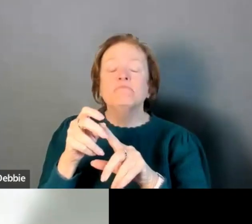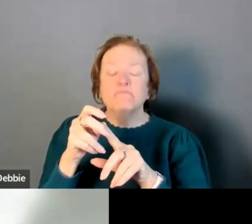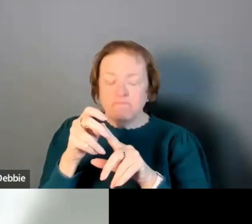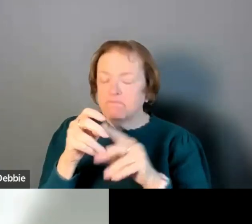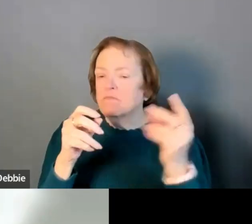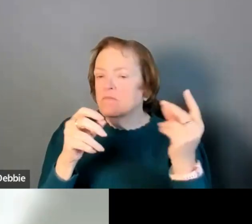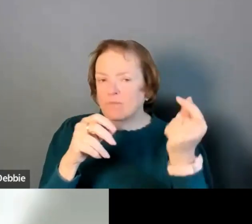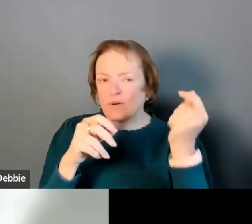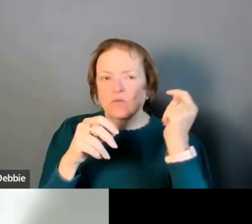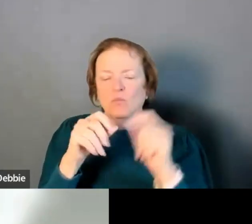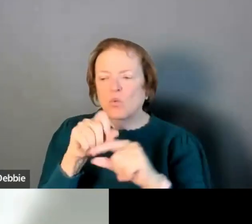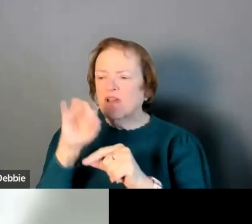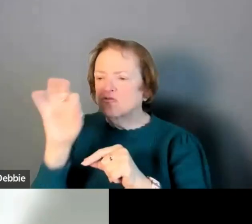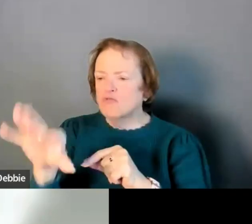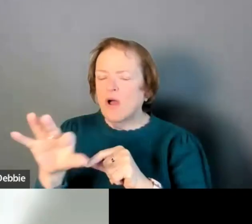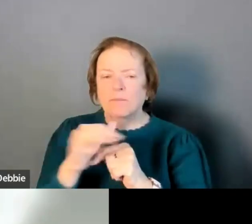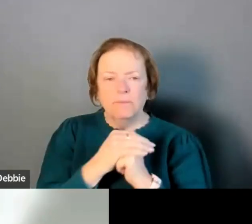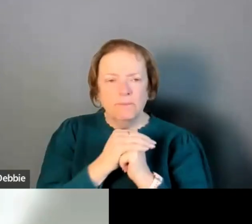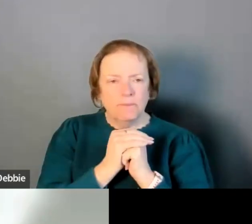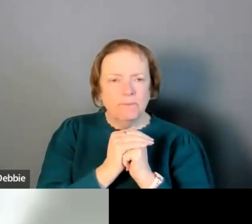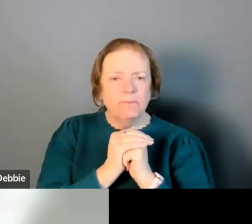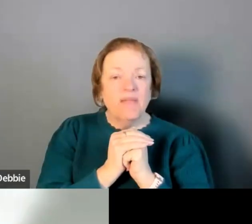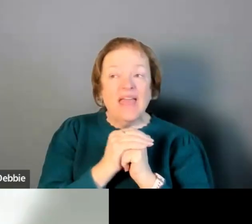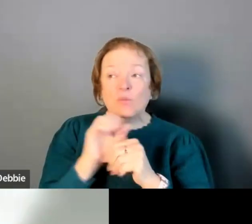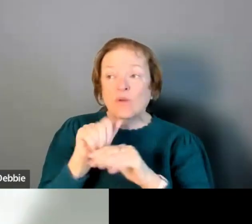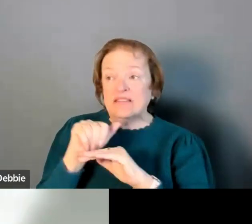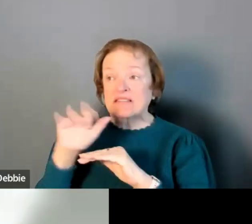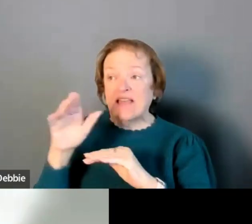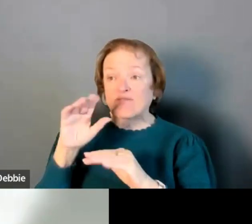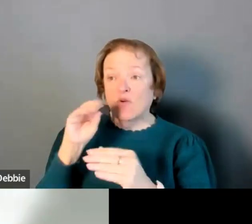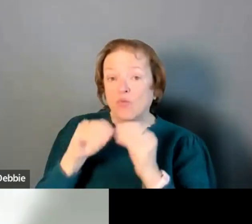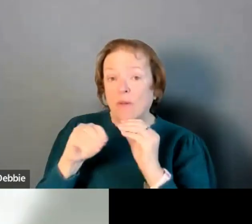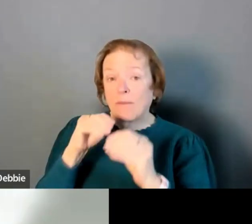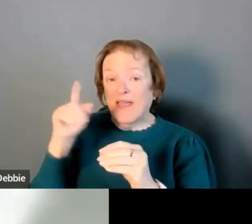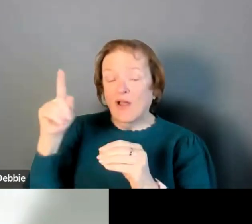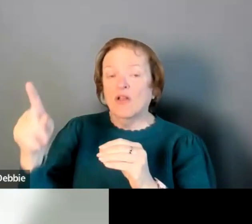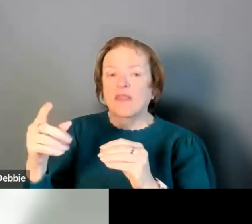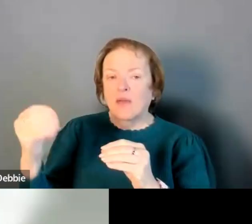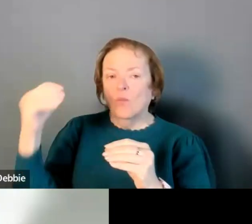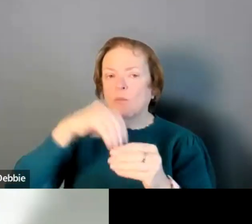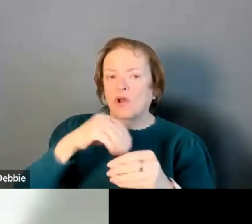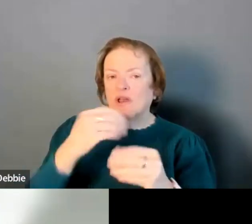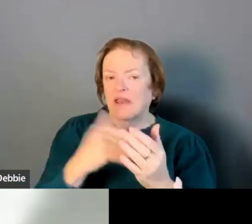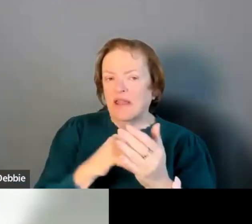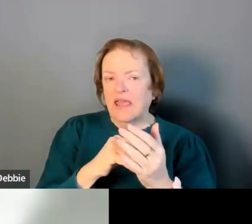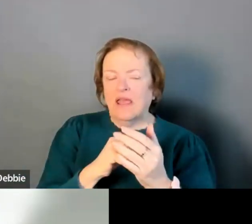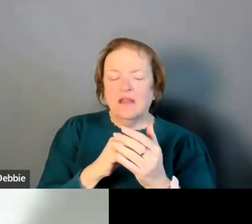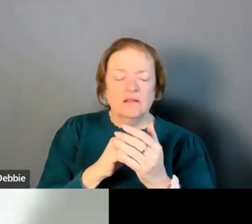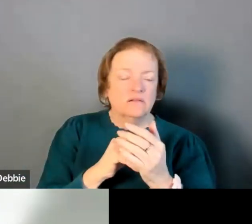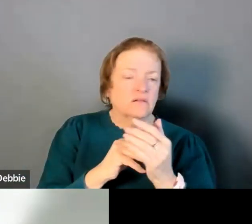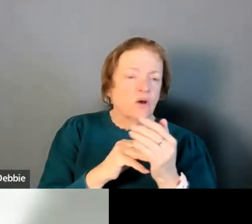we can drop it in. This is the same for, and Advanced Bionics Marvel CI. anything that's Phonak Marvel or